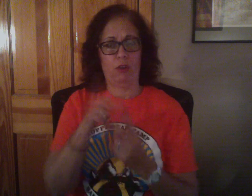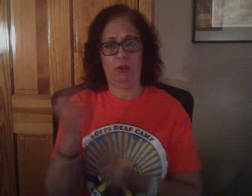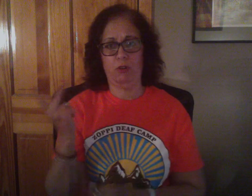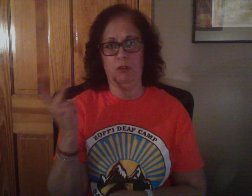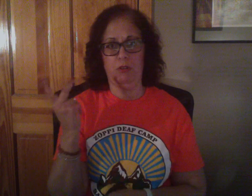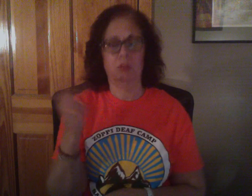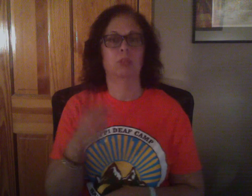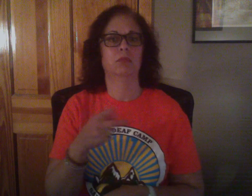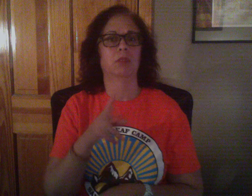973-685-5574